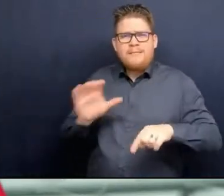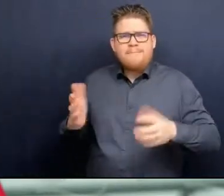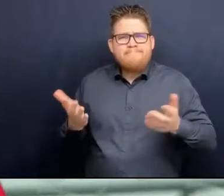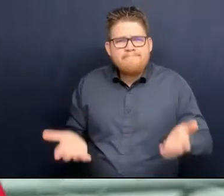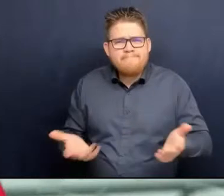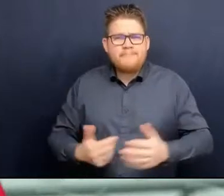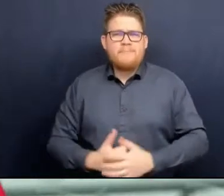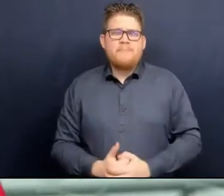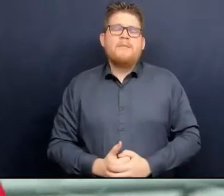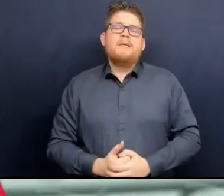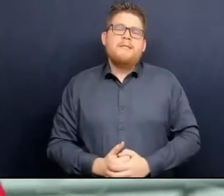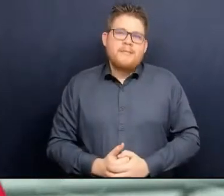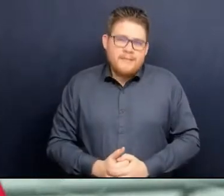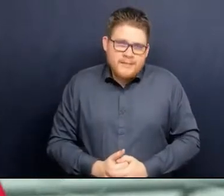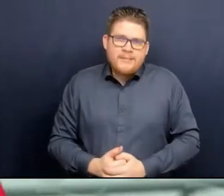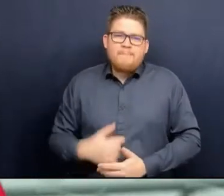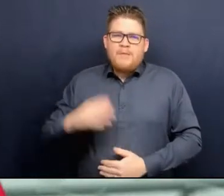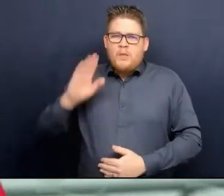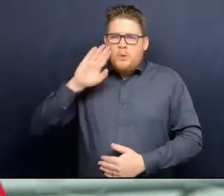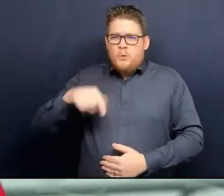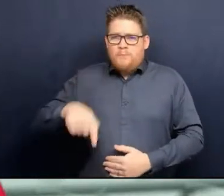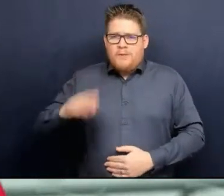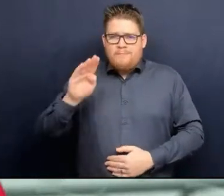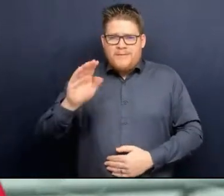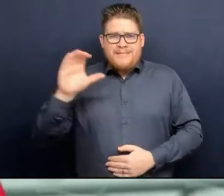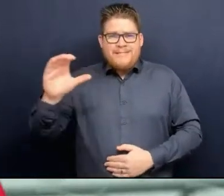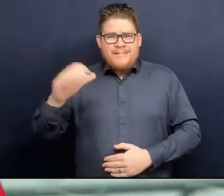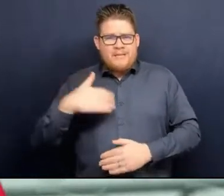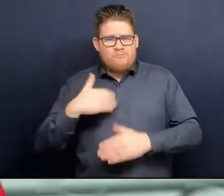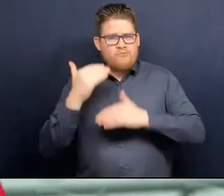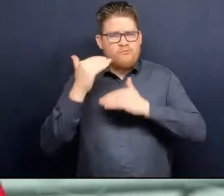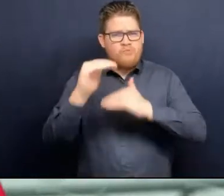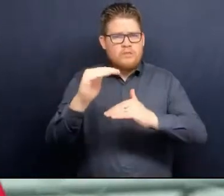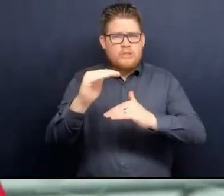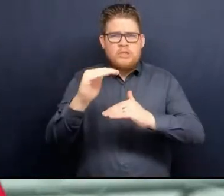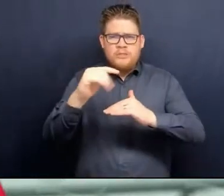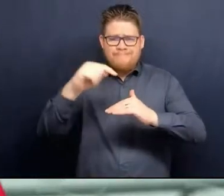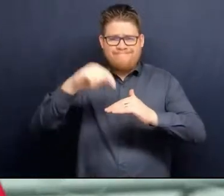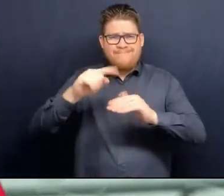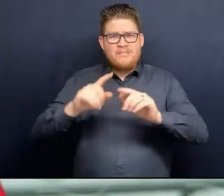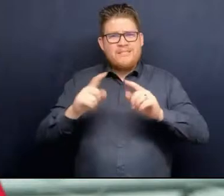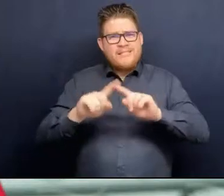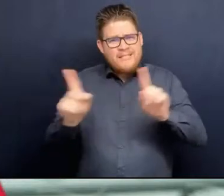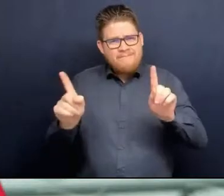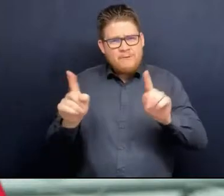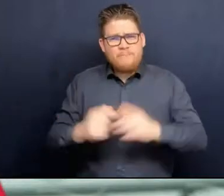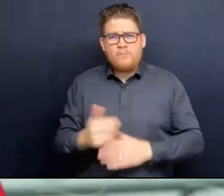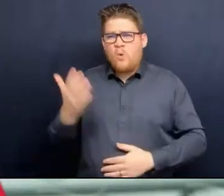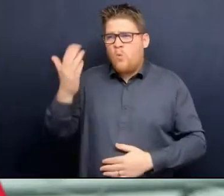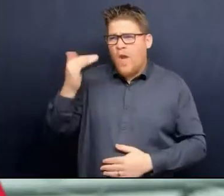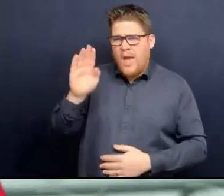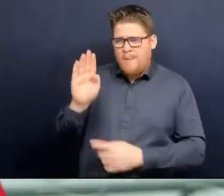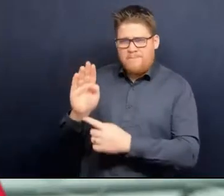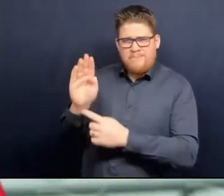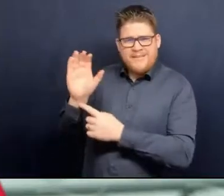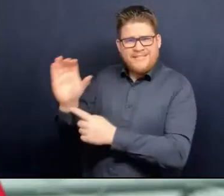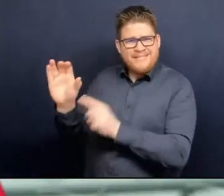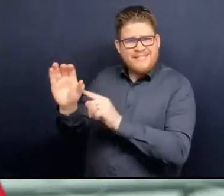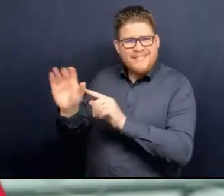Held. The restrictions have just been generally different. But can you tell us in terms of like the science? Is it science? Is that politics like Why are